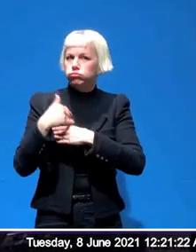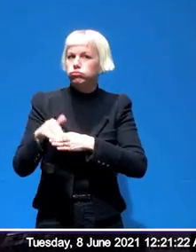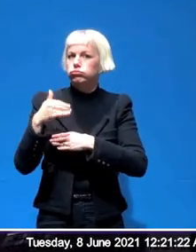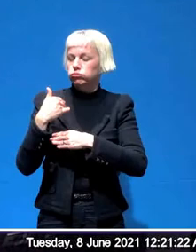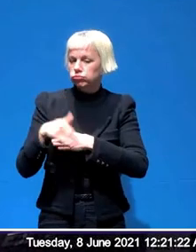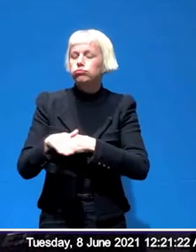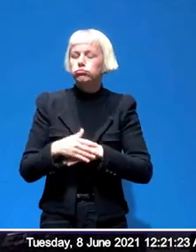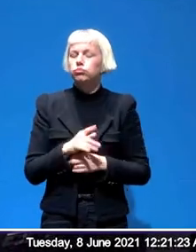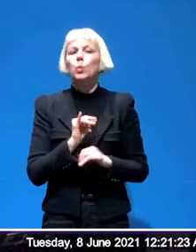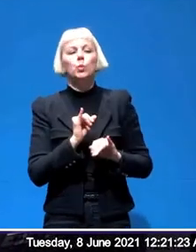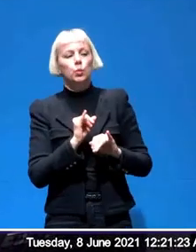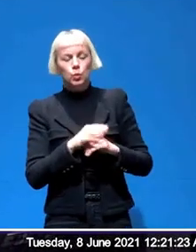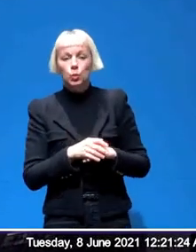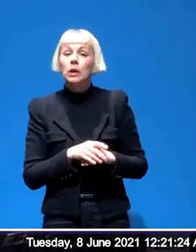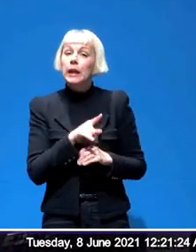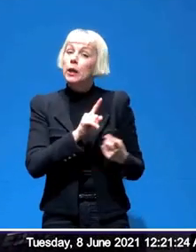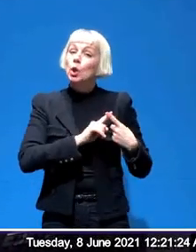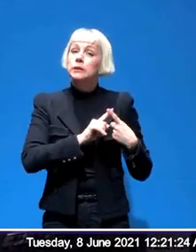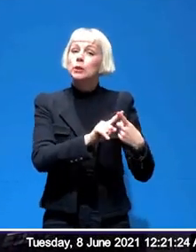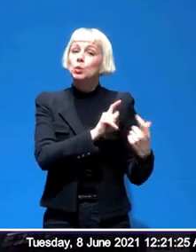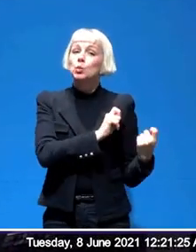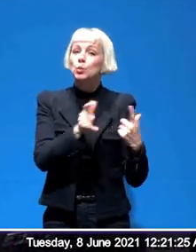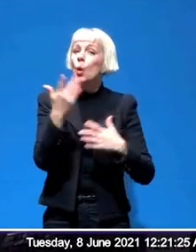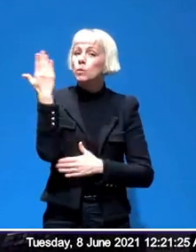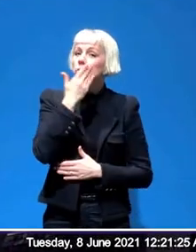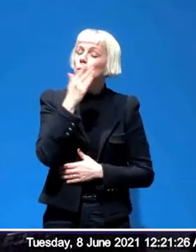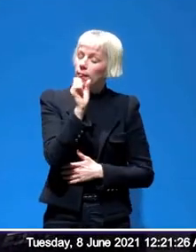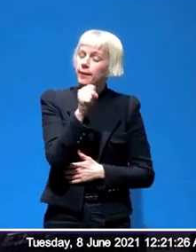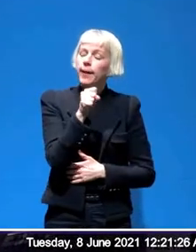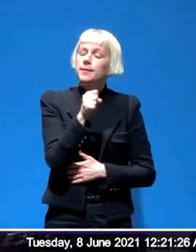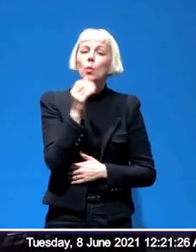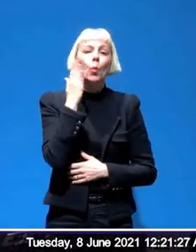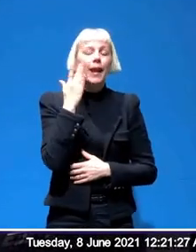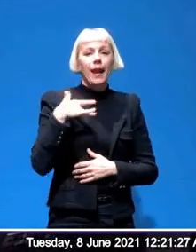But yes, that did continue once he went into accommodation services, yes.